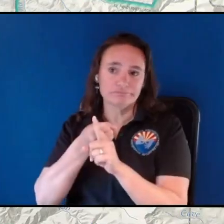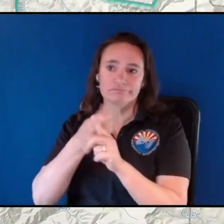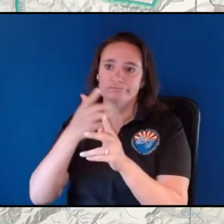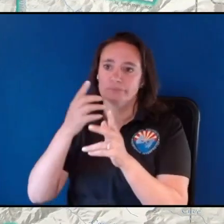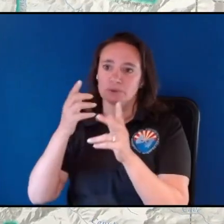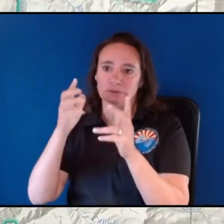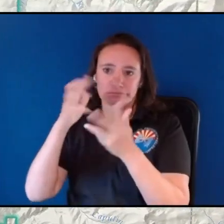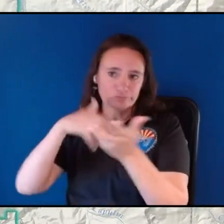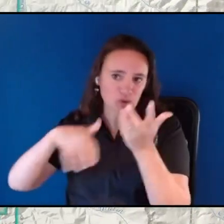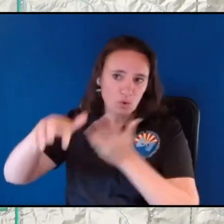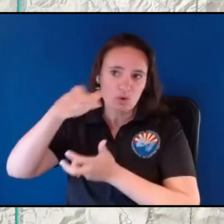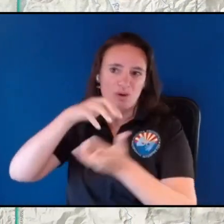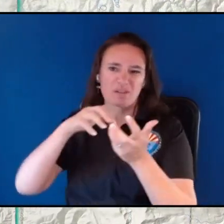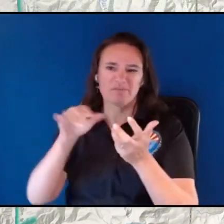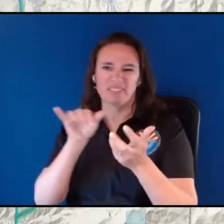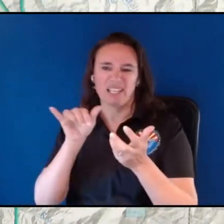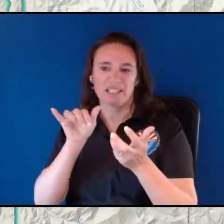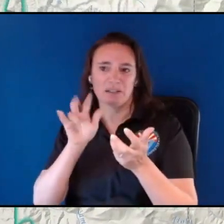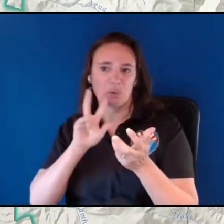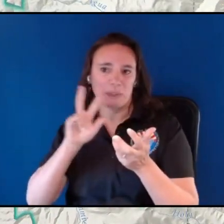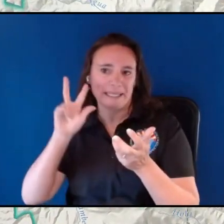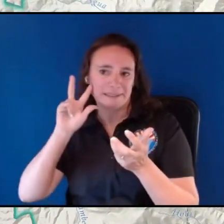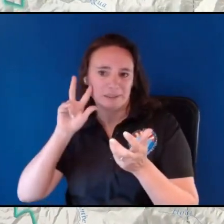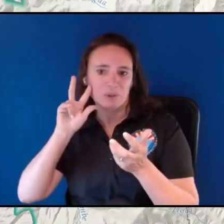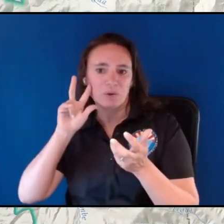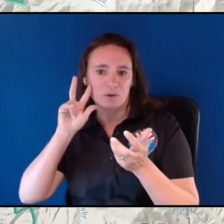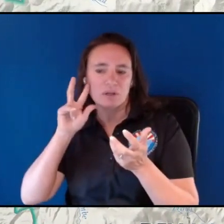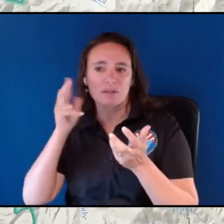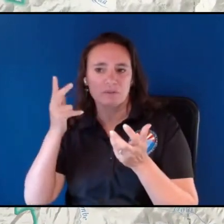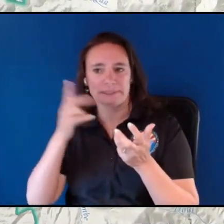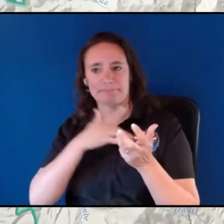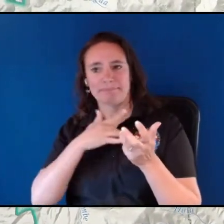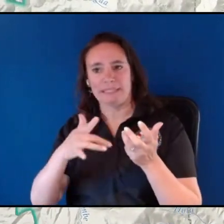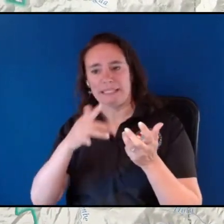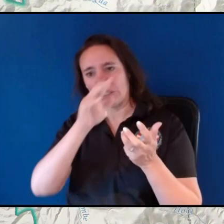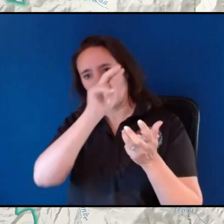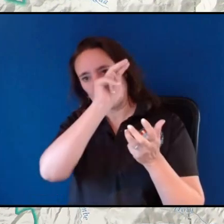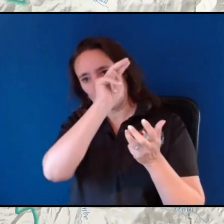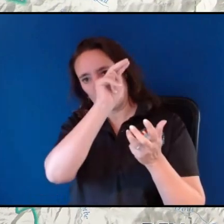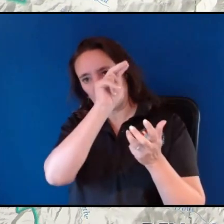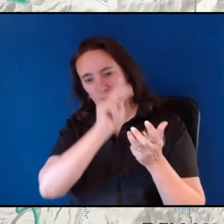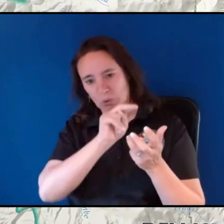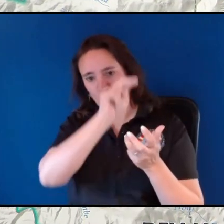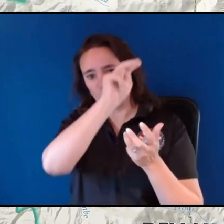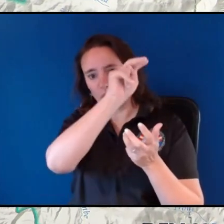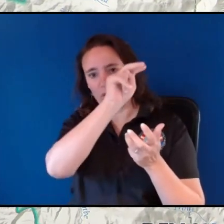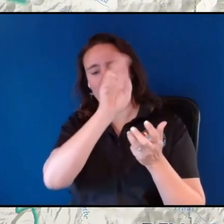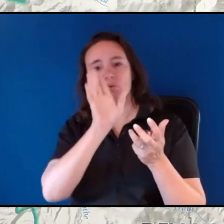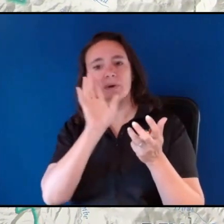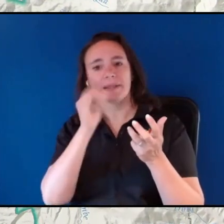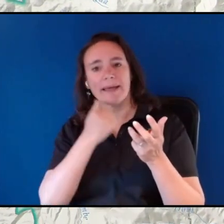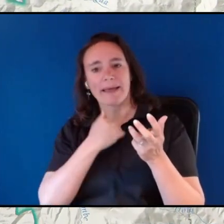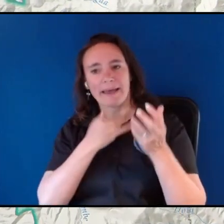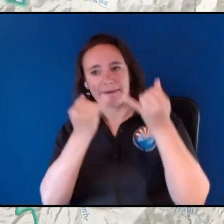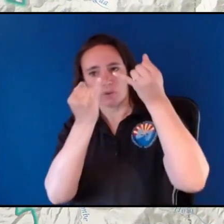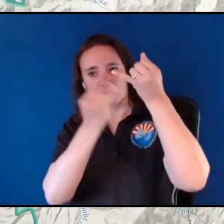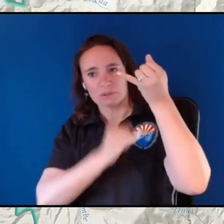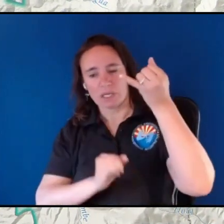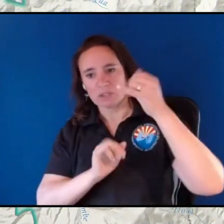We trend out of the north so with that we'll have these containment lines and should that happen to potentially if